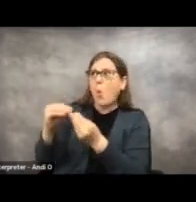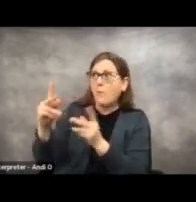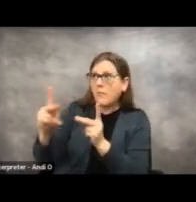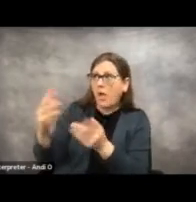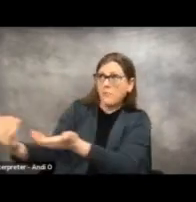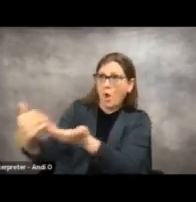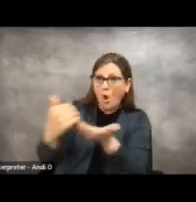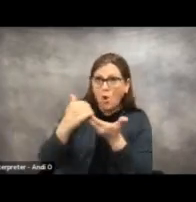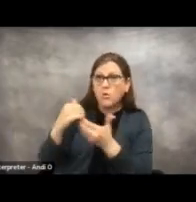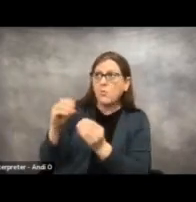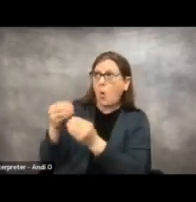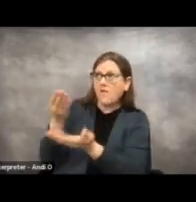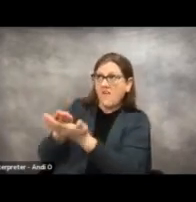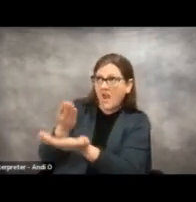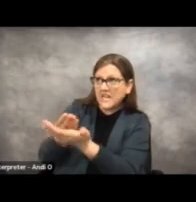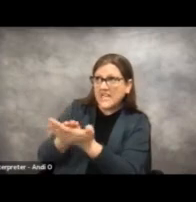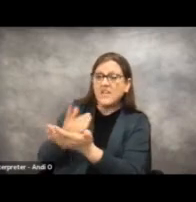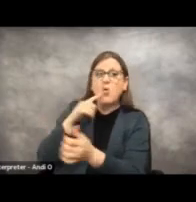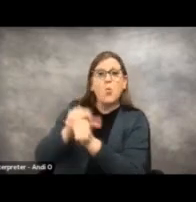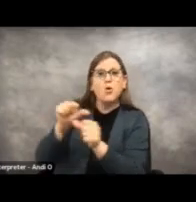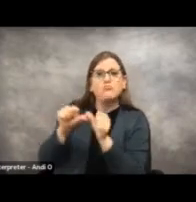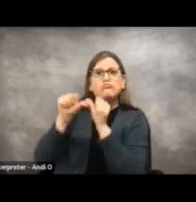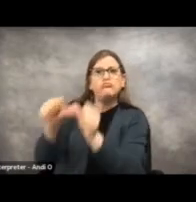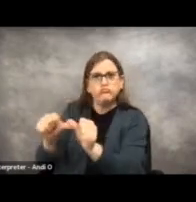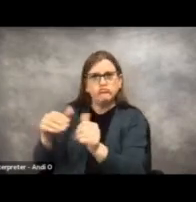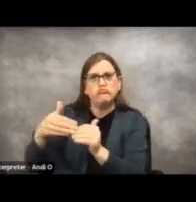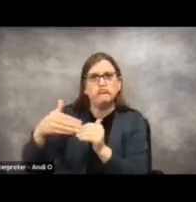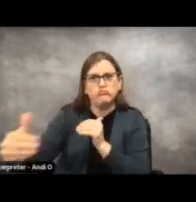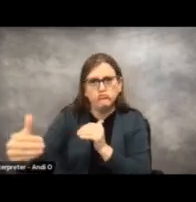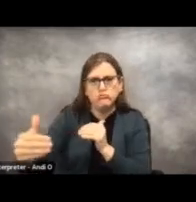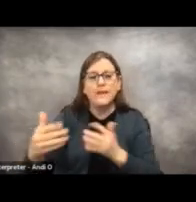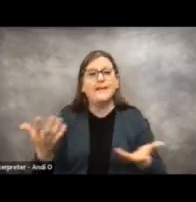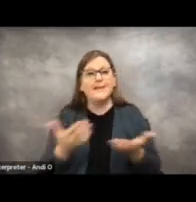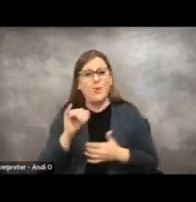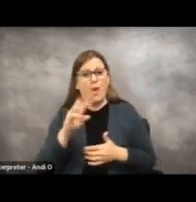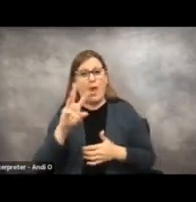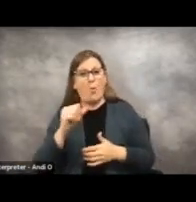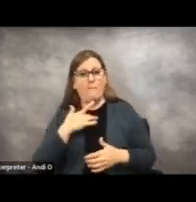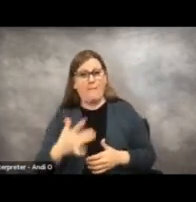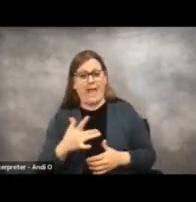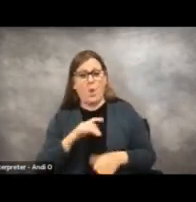work. I will share here in Iowa, we had the opportunity to work closely with NASHIA's Leading